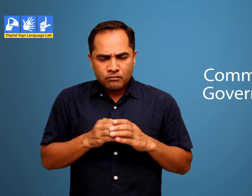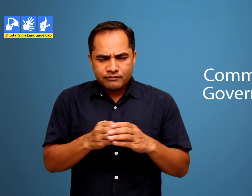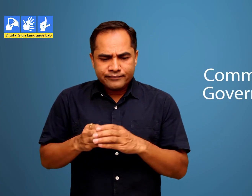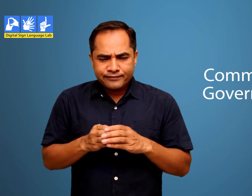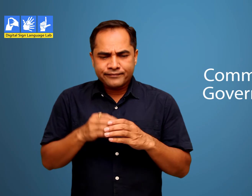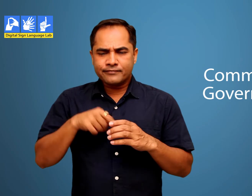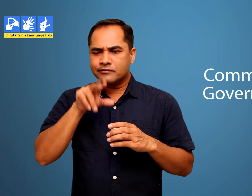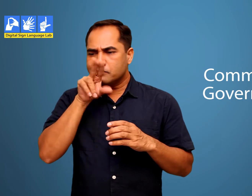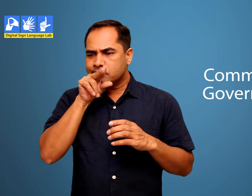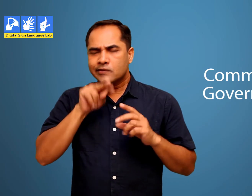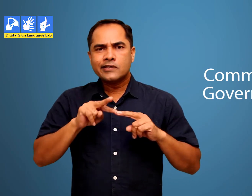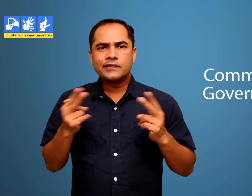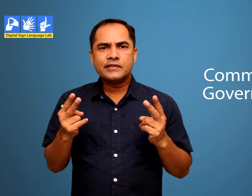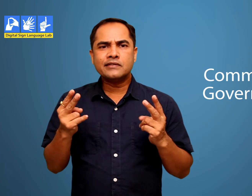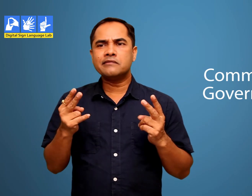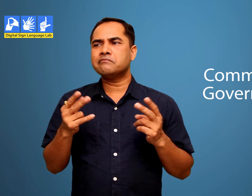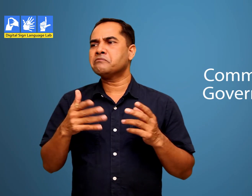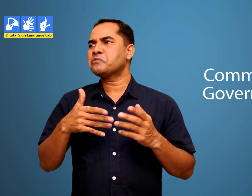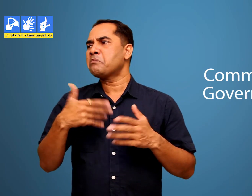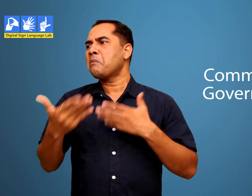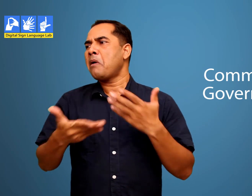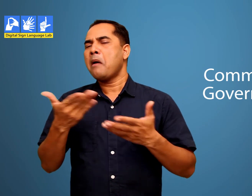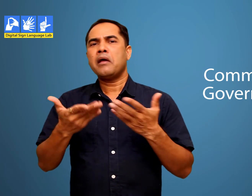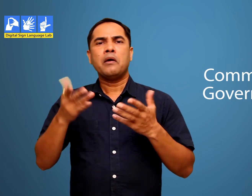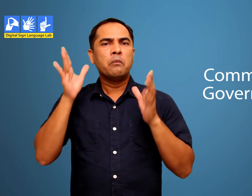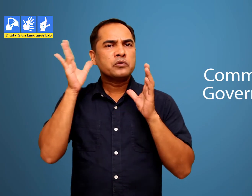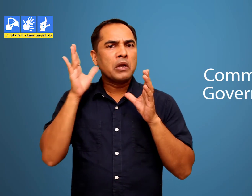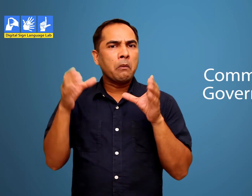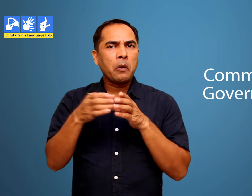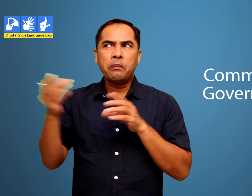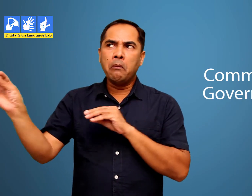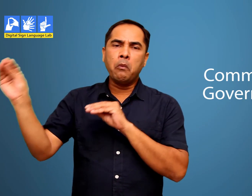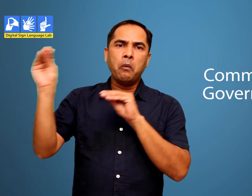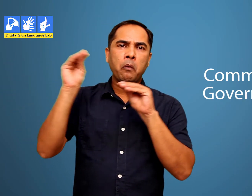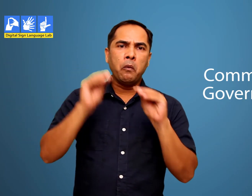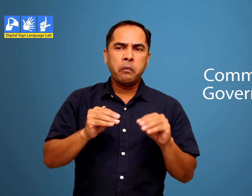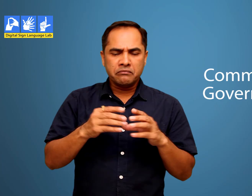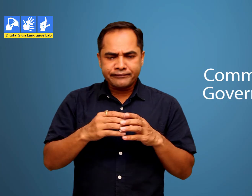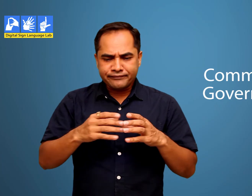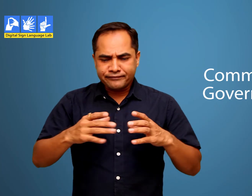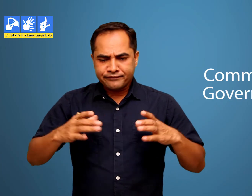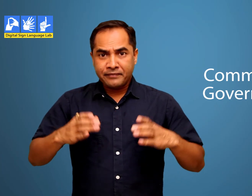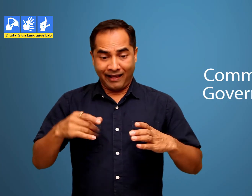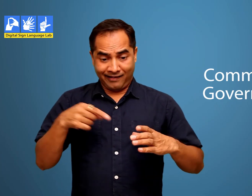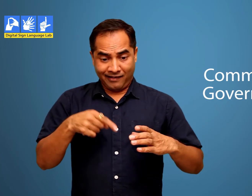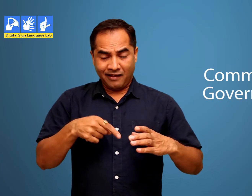called Community Government. This Community Government is elected by